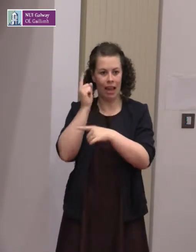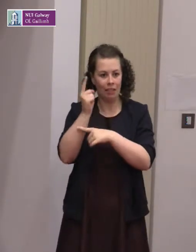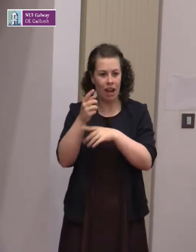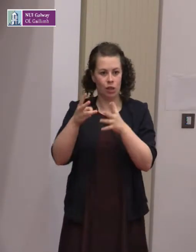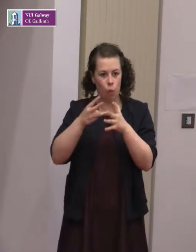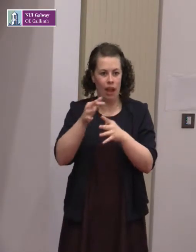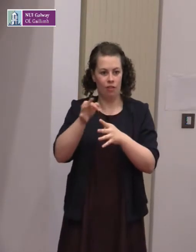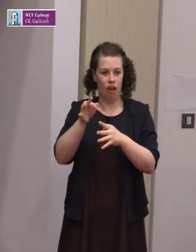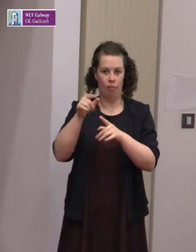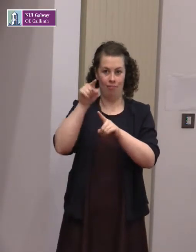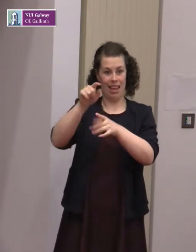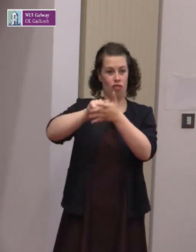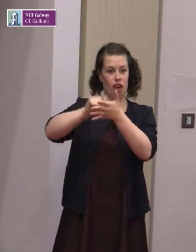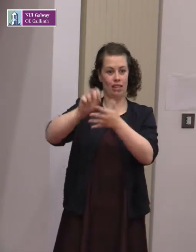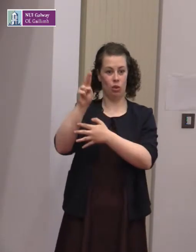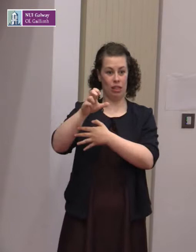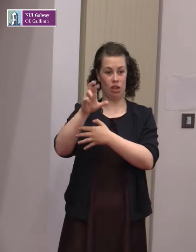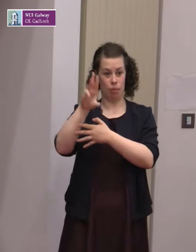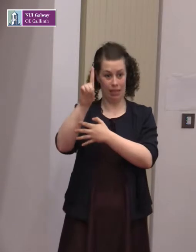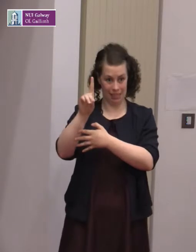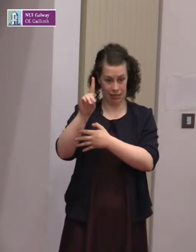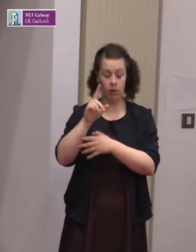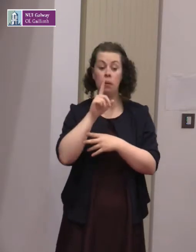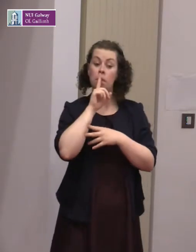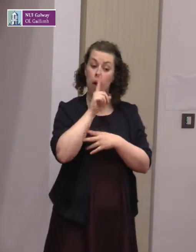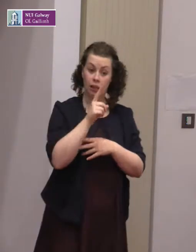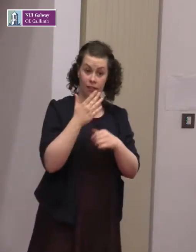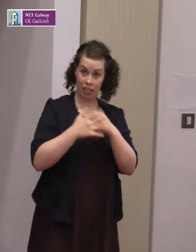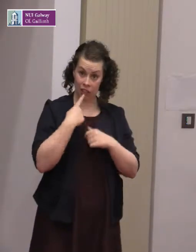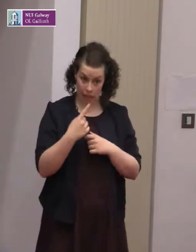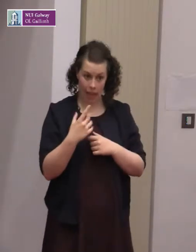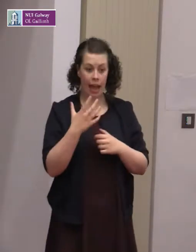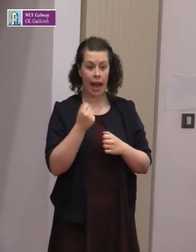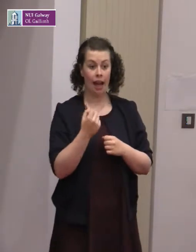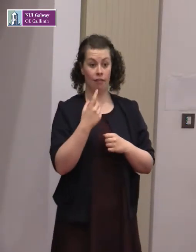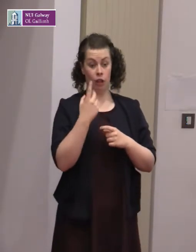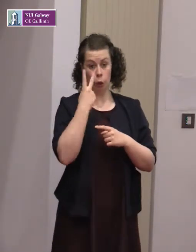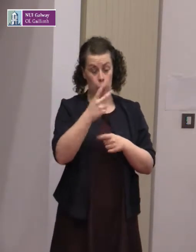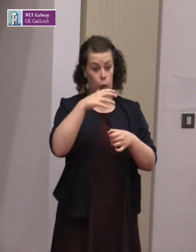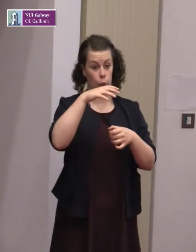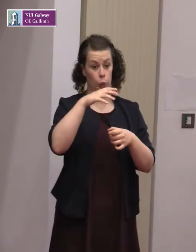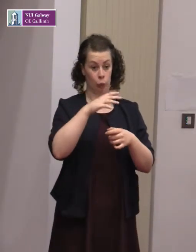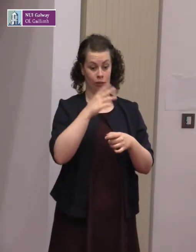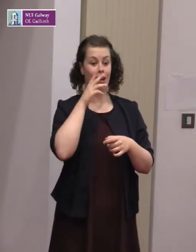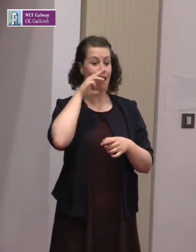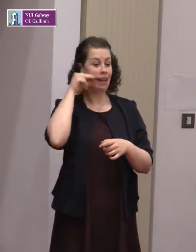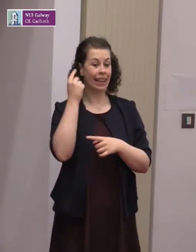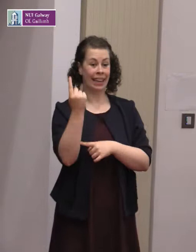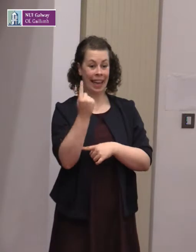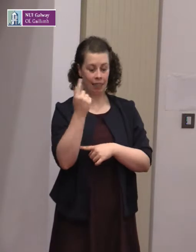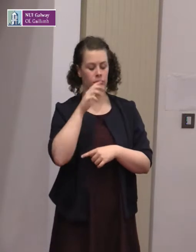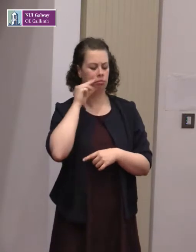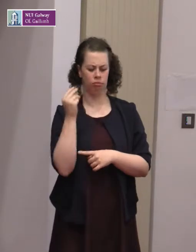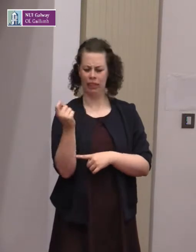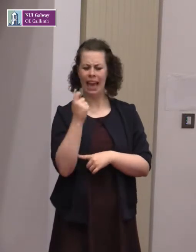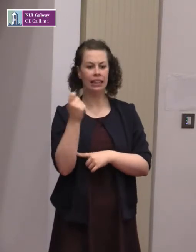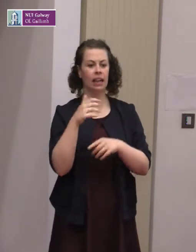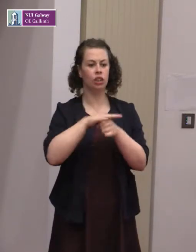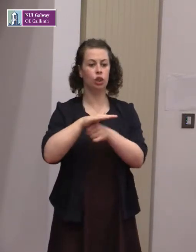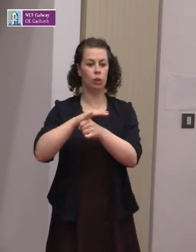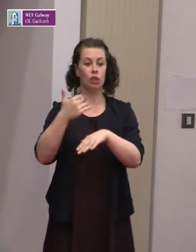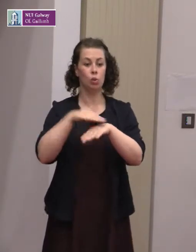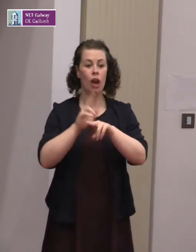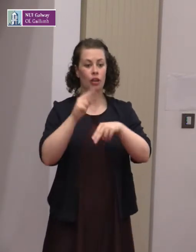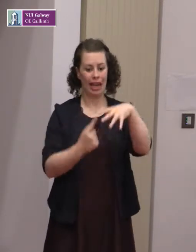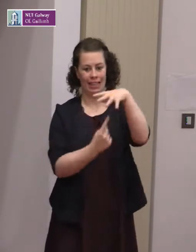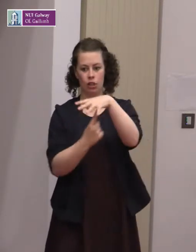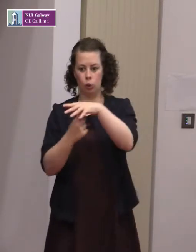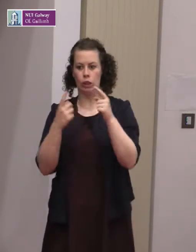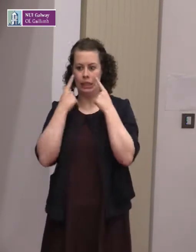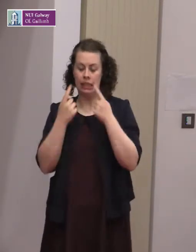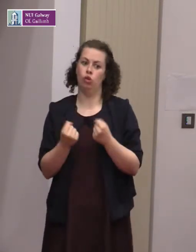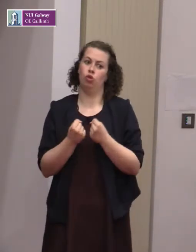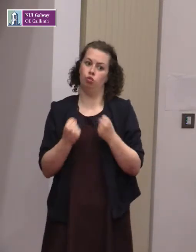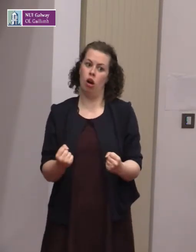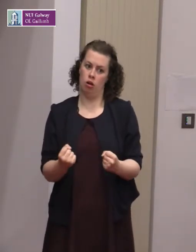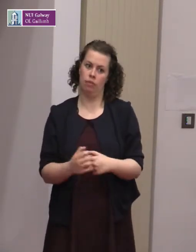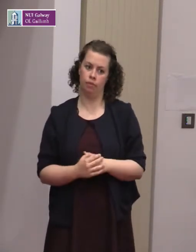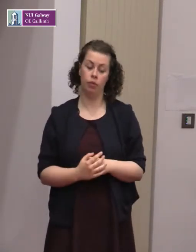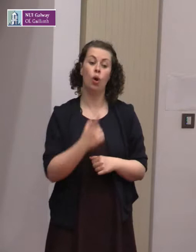This may be true for other countries, and is in the context of mental health.